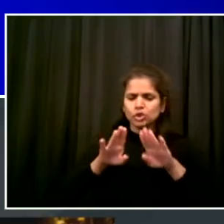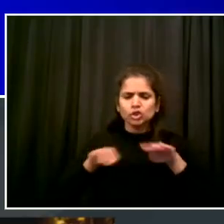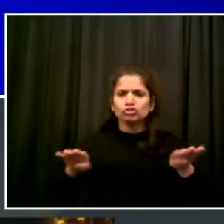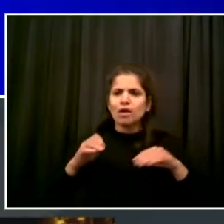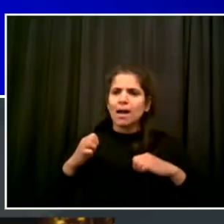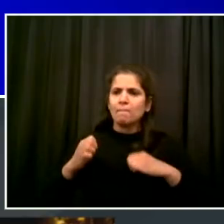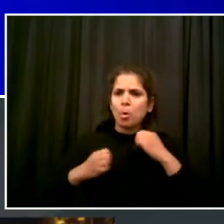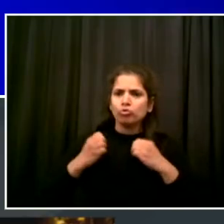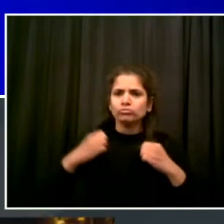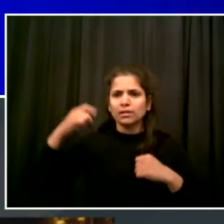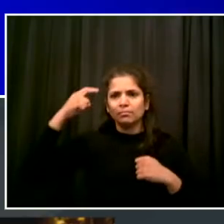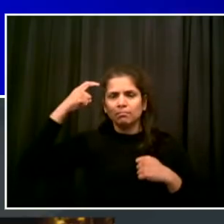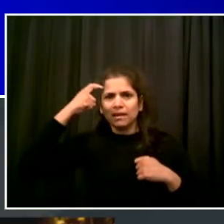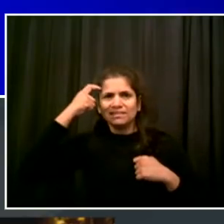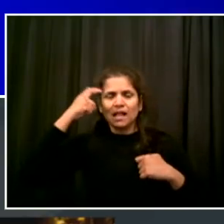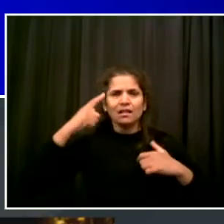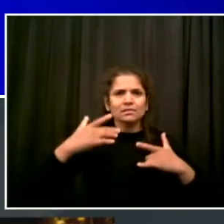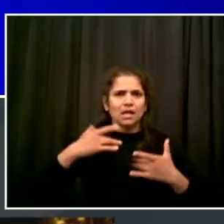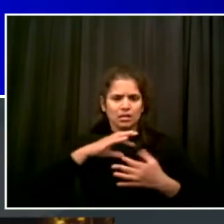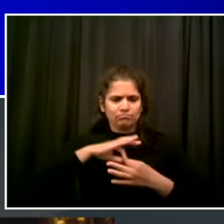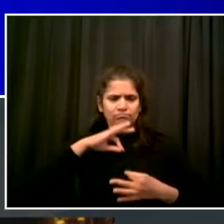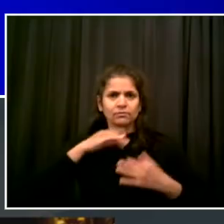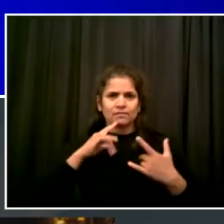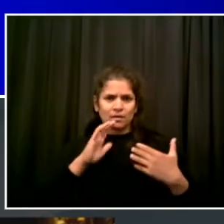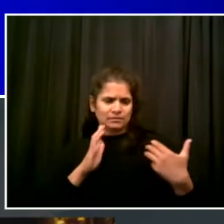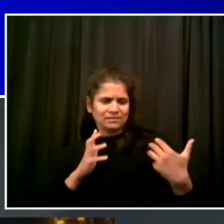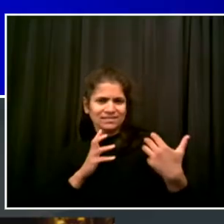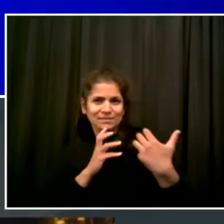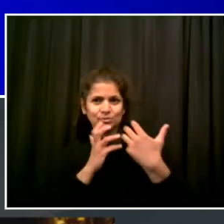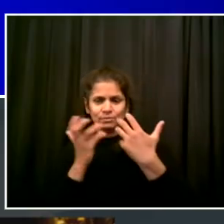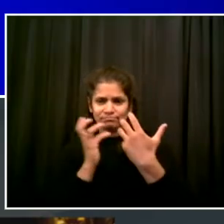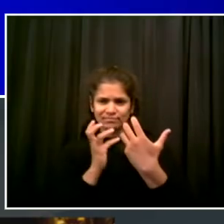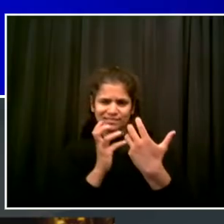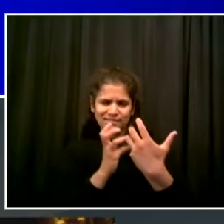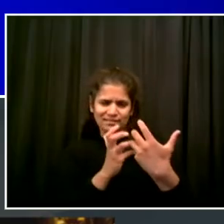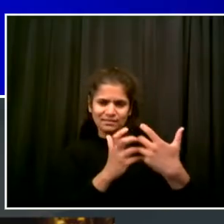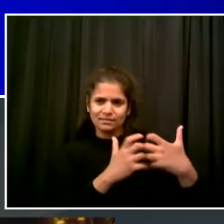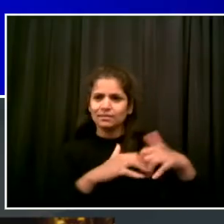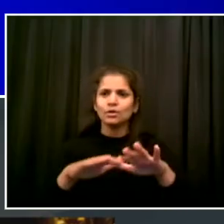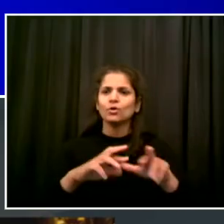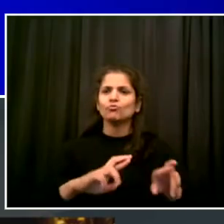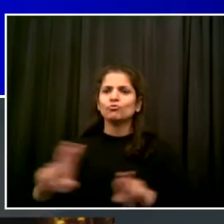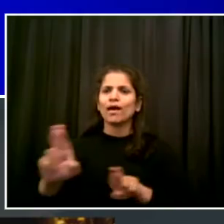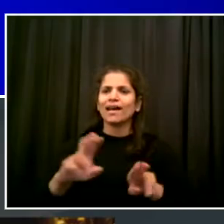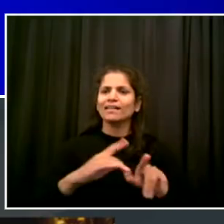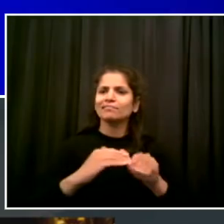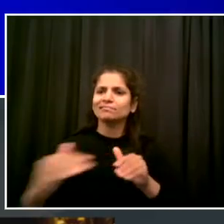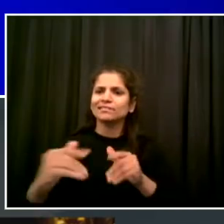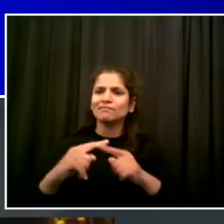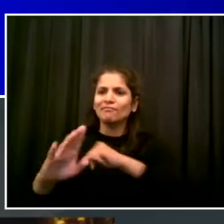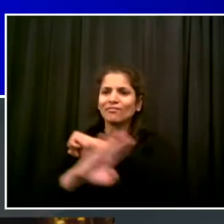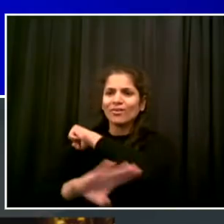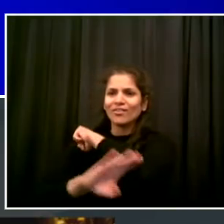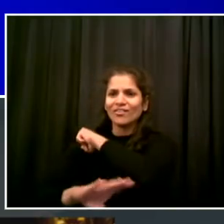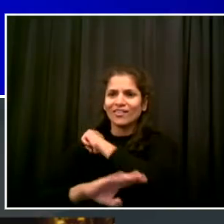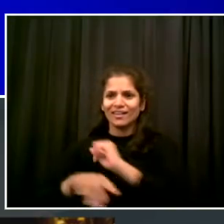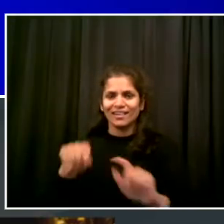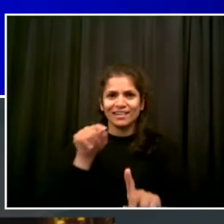READY MENTALLY AS WELL AS PHYSICALLY. AND E WALSO NEED